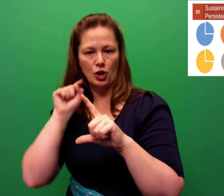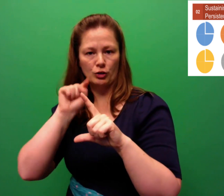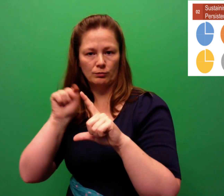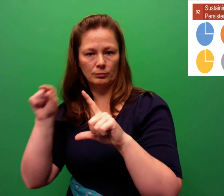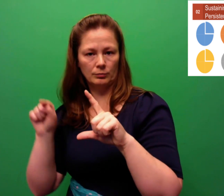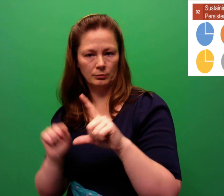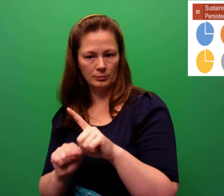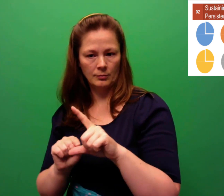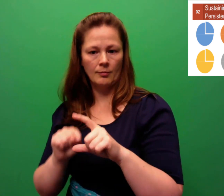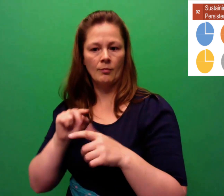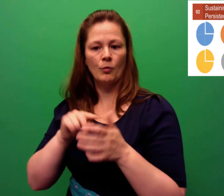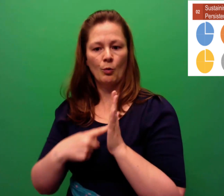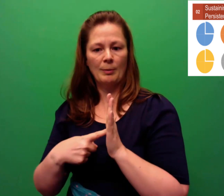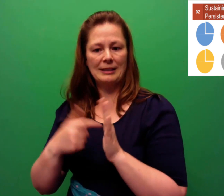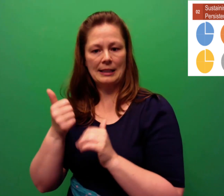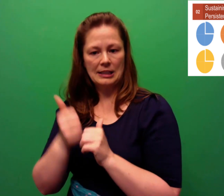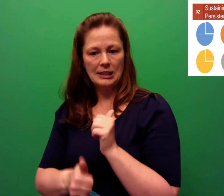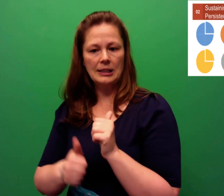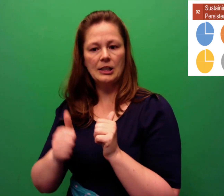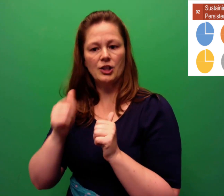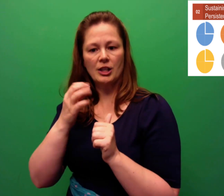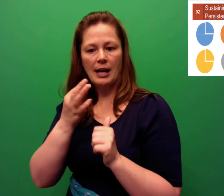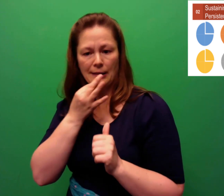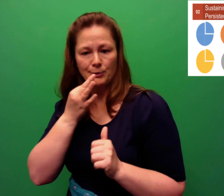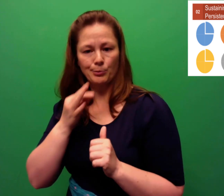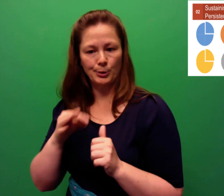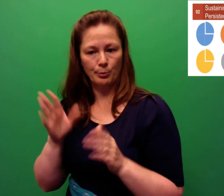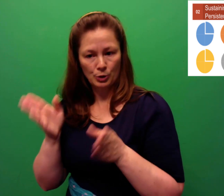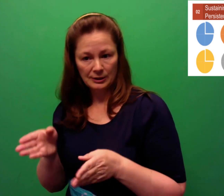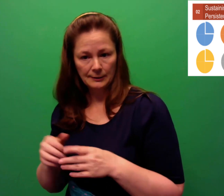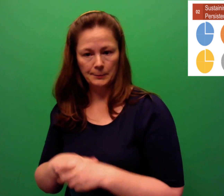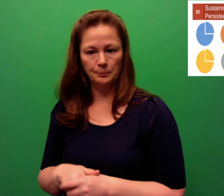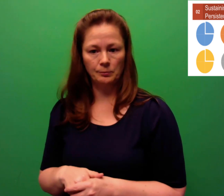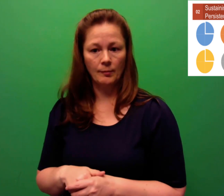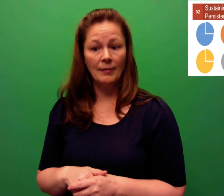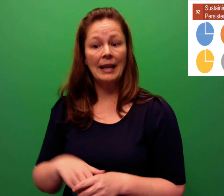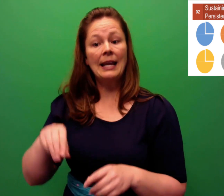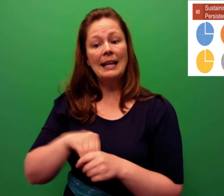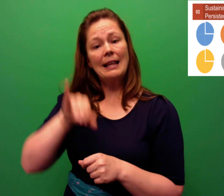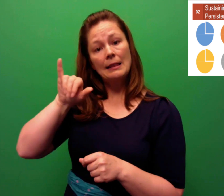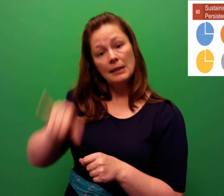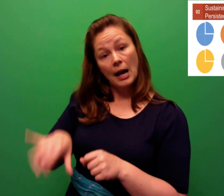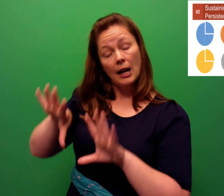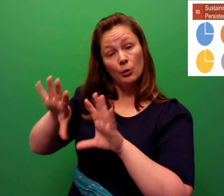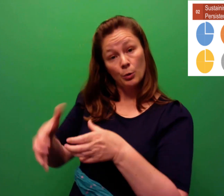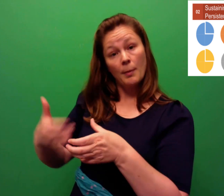in the picture the bigger circle has different part different colors that